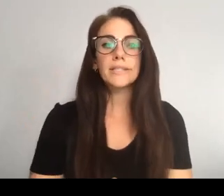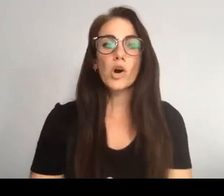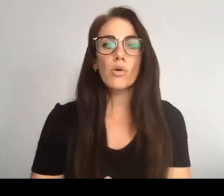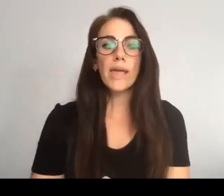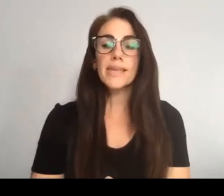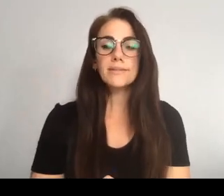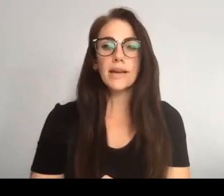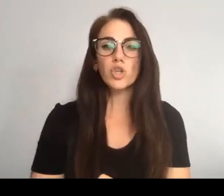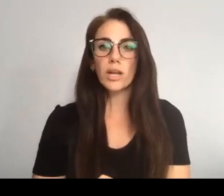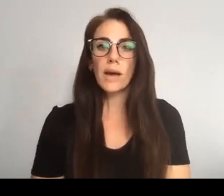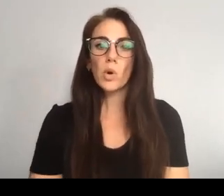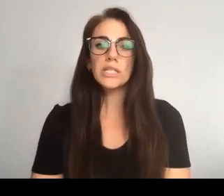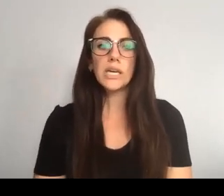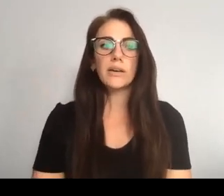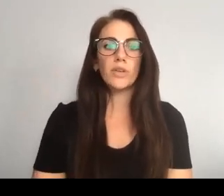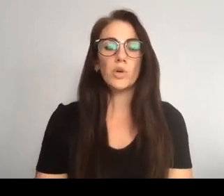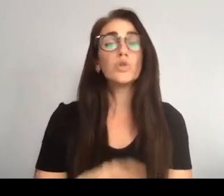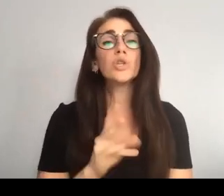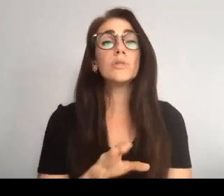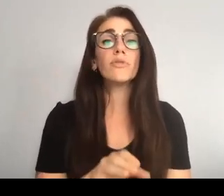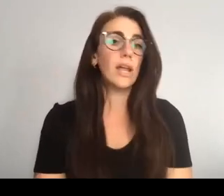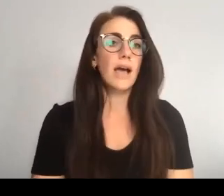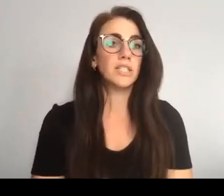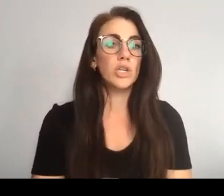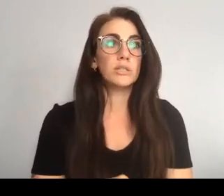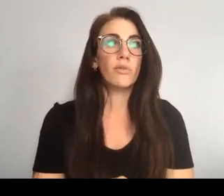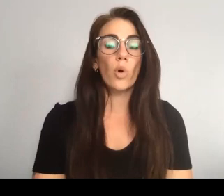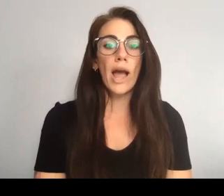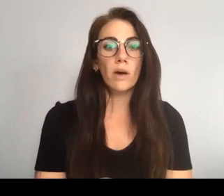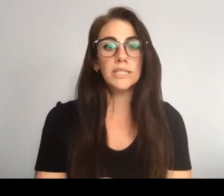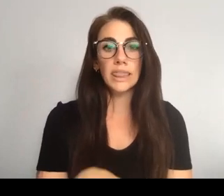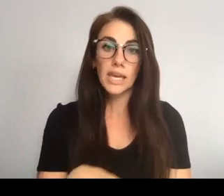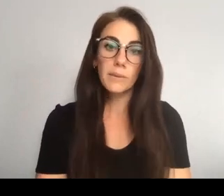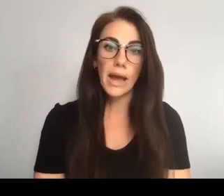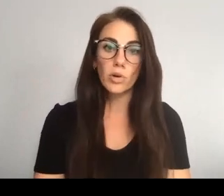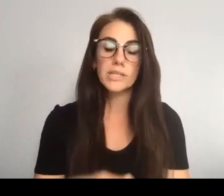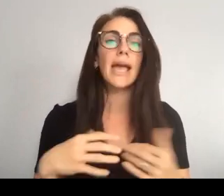So in this section I'm going to give you 2 different analogies for how to think about